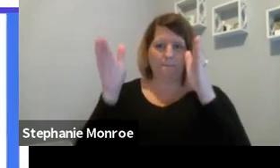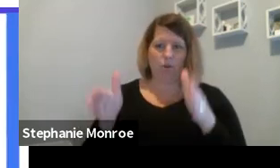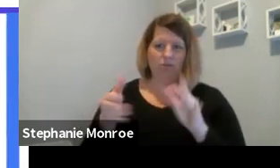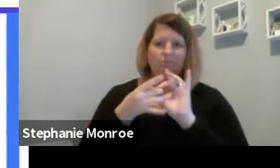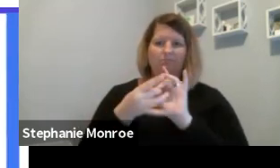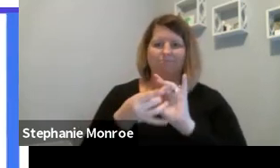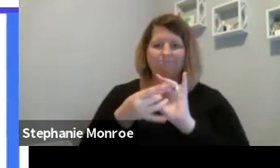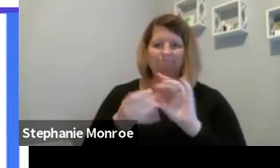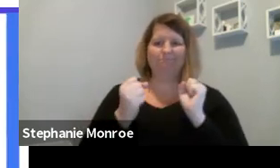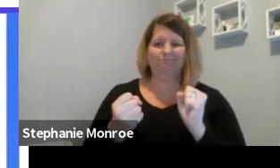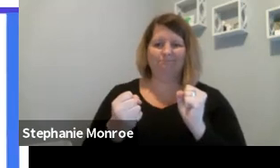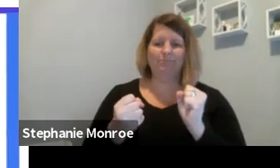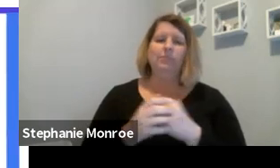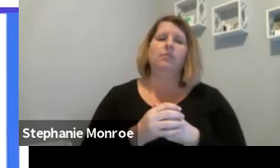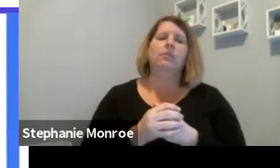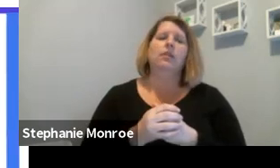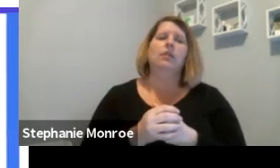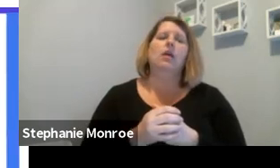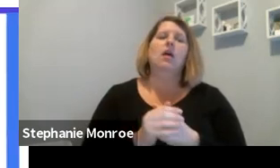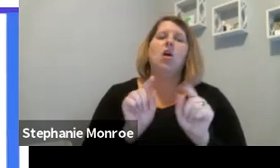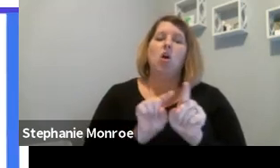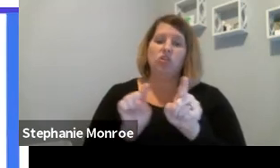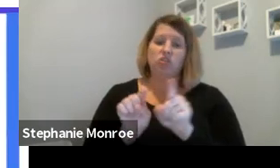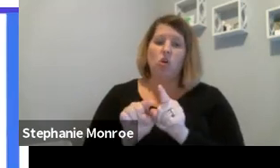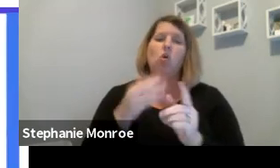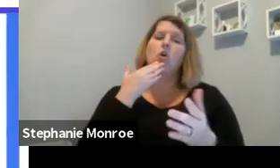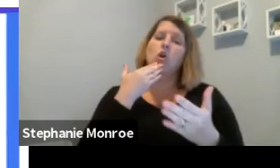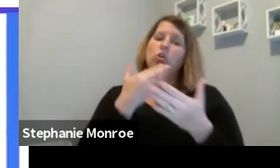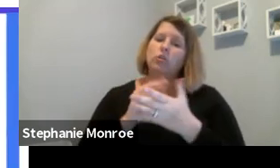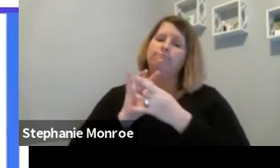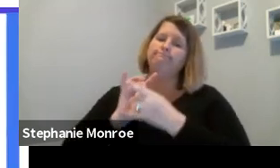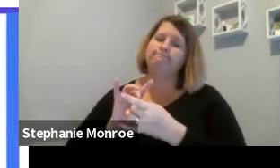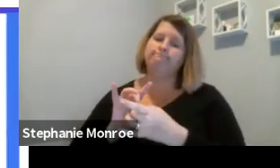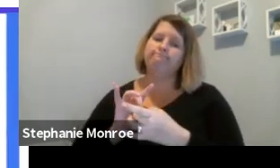Ultimately, having a strong bond will give you